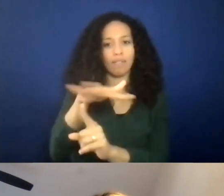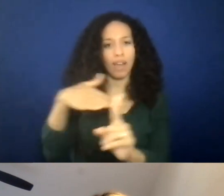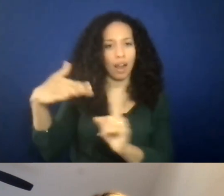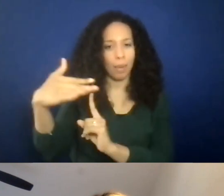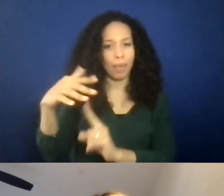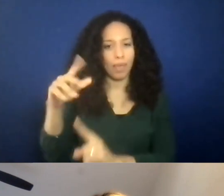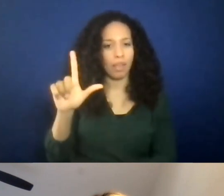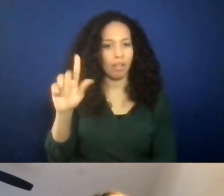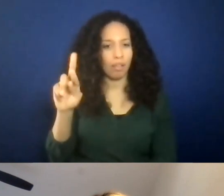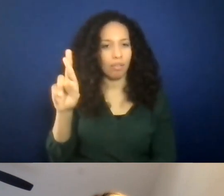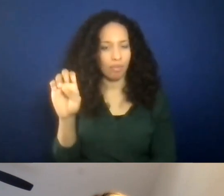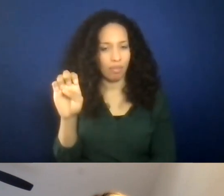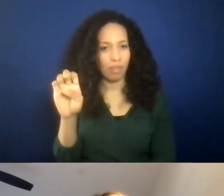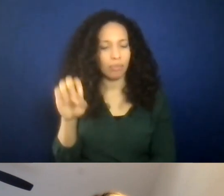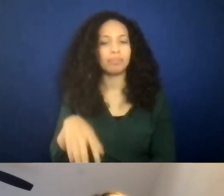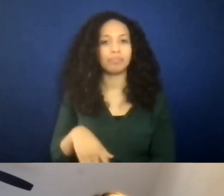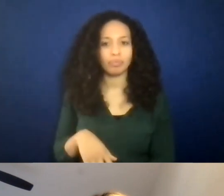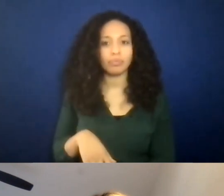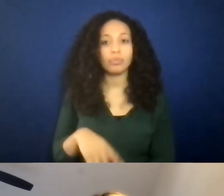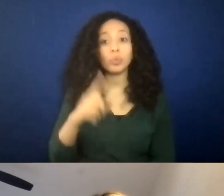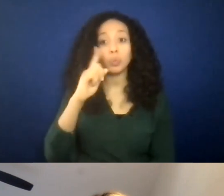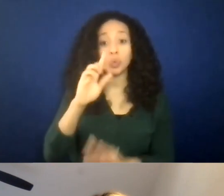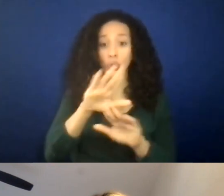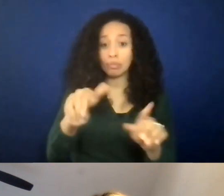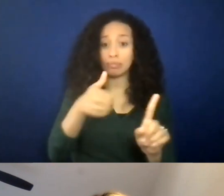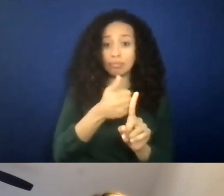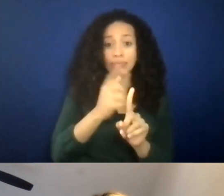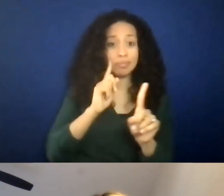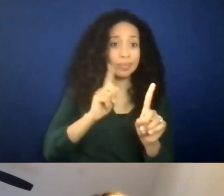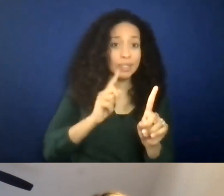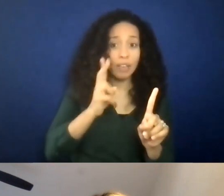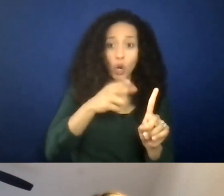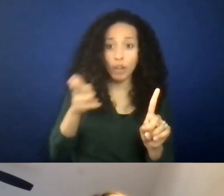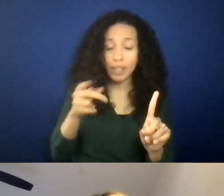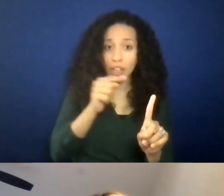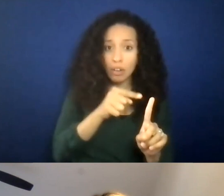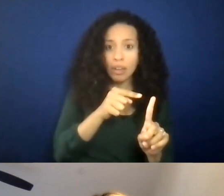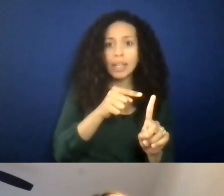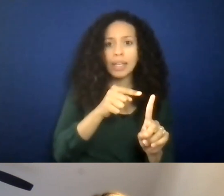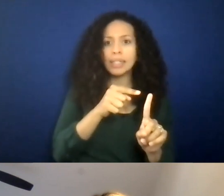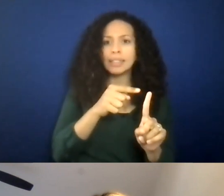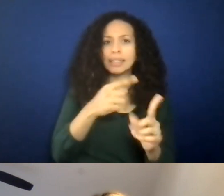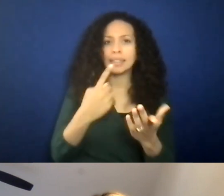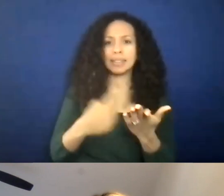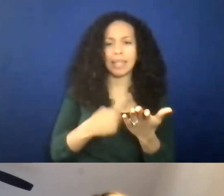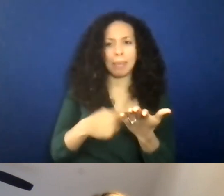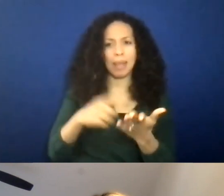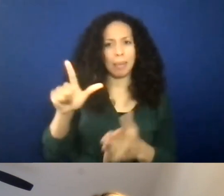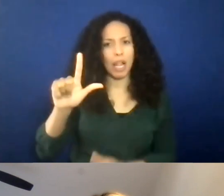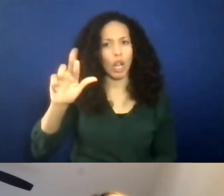children who are deaf or hard of hearing this can be somewhat of a complex analysis figuring